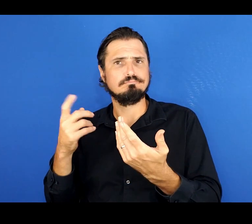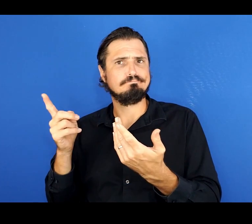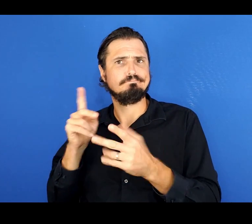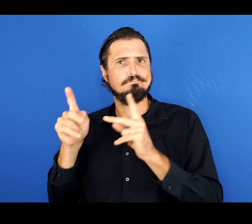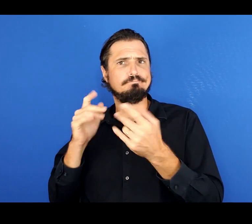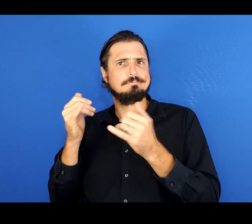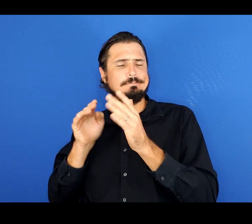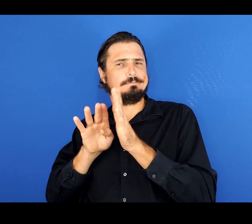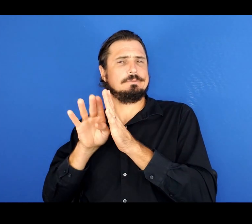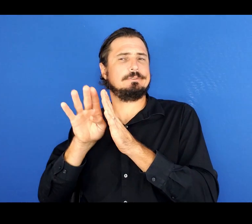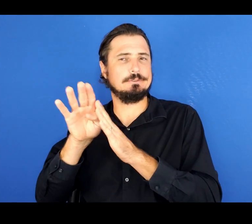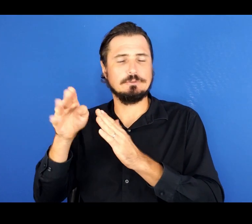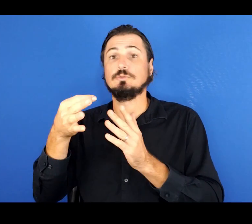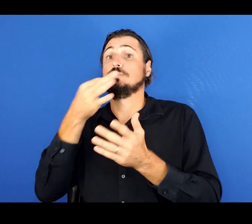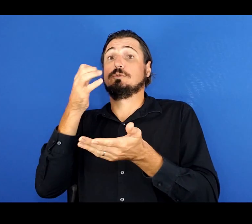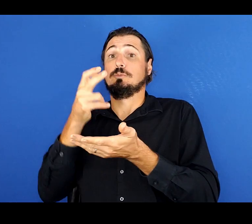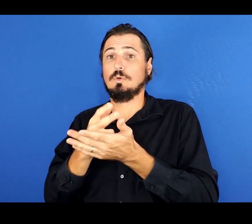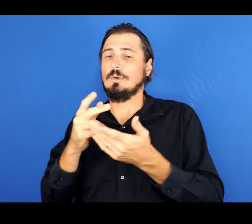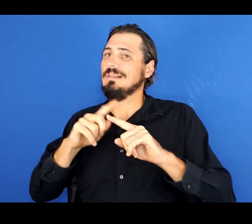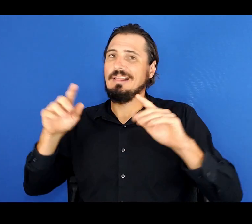also be other options in the future, although the timeline is not known